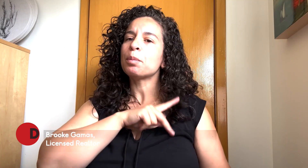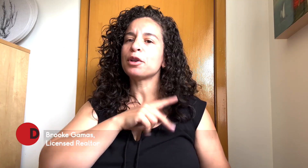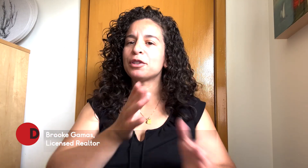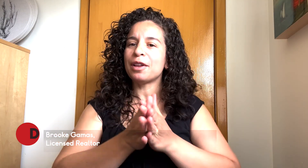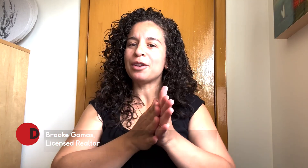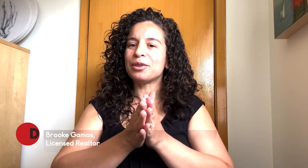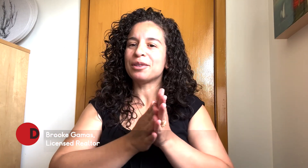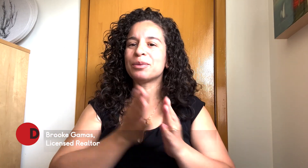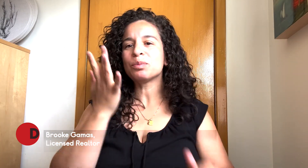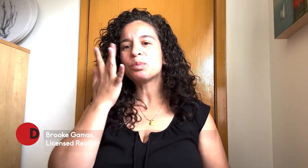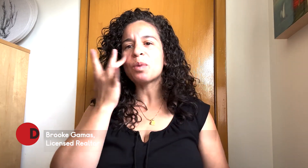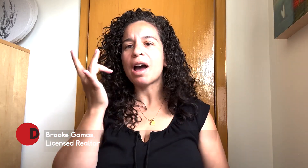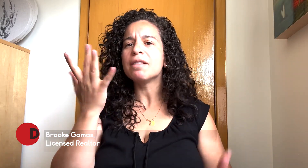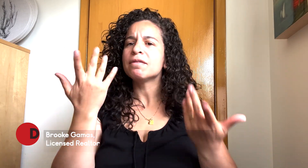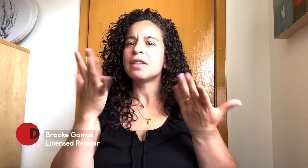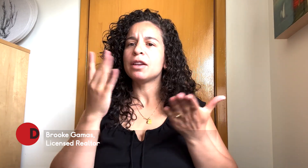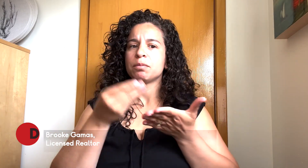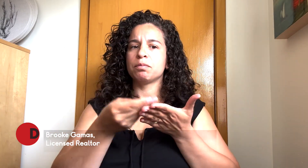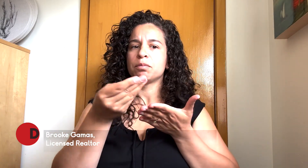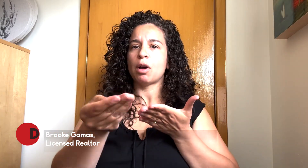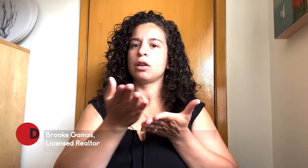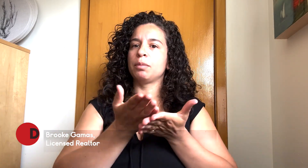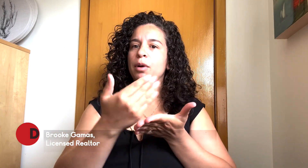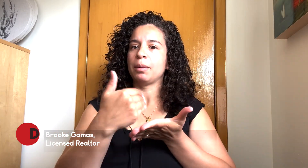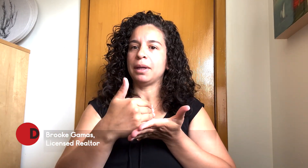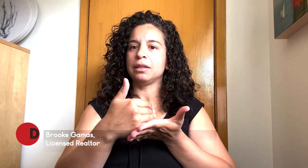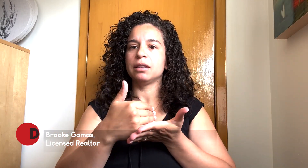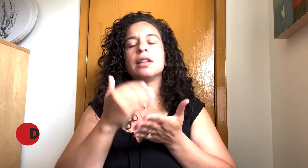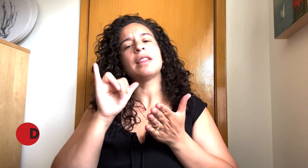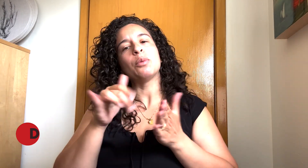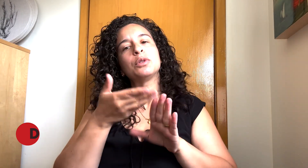I had a personal interest because I bought a presale condo.